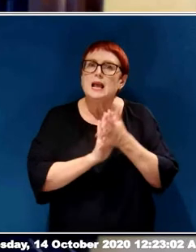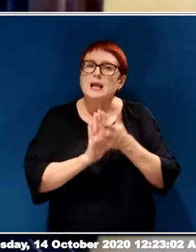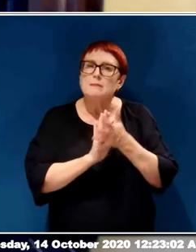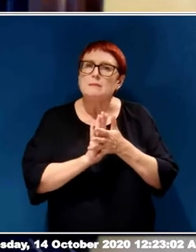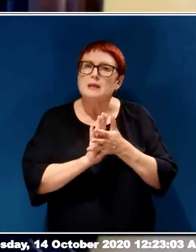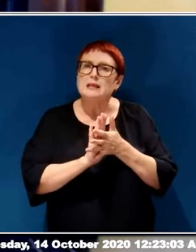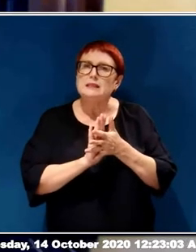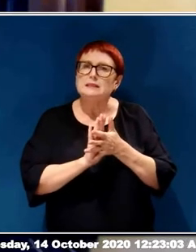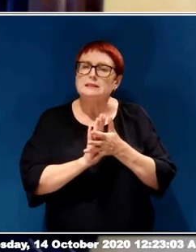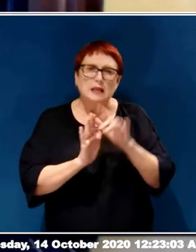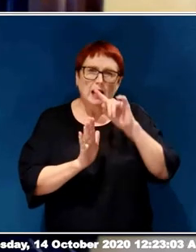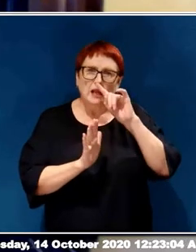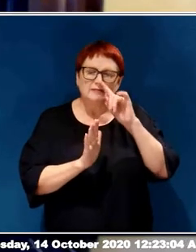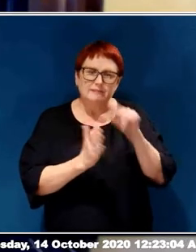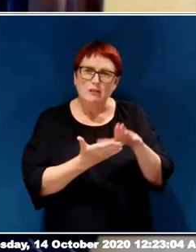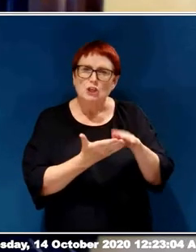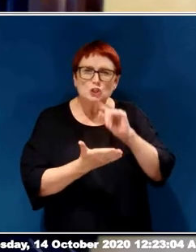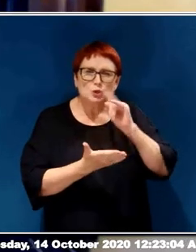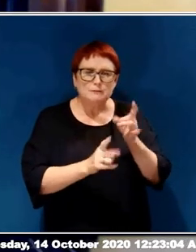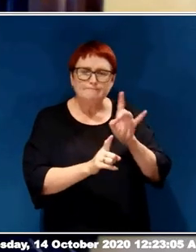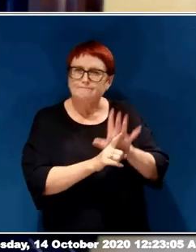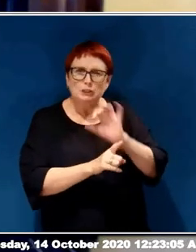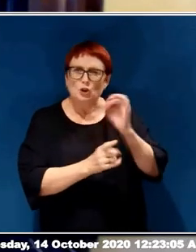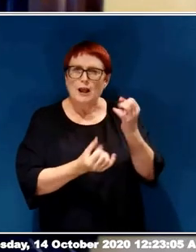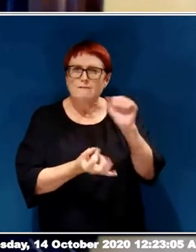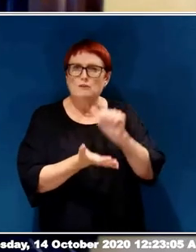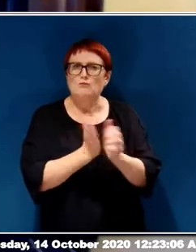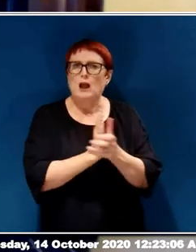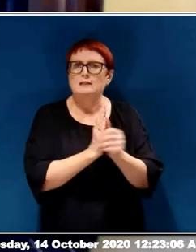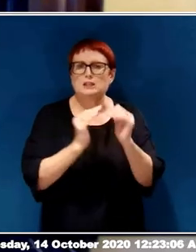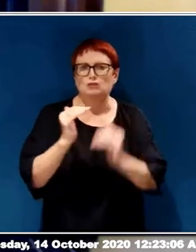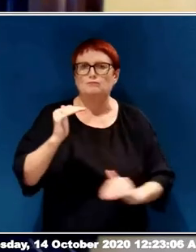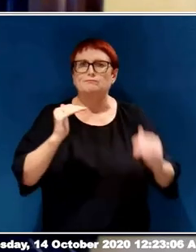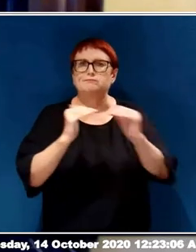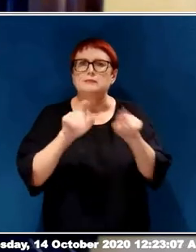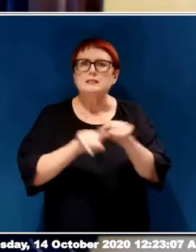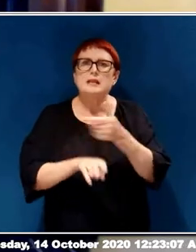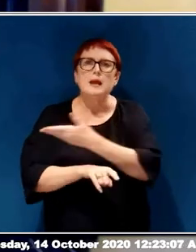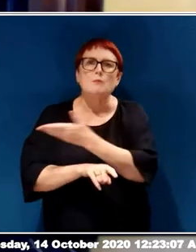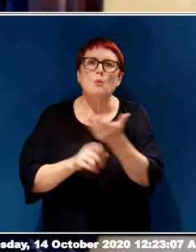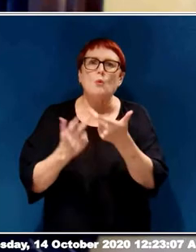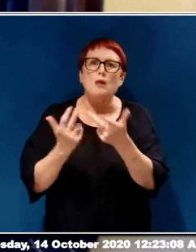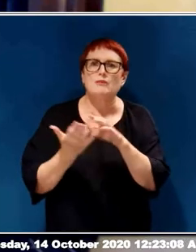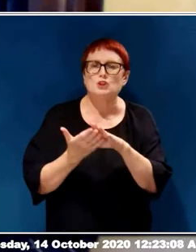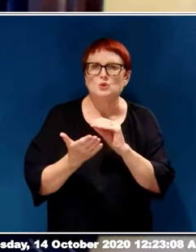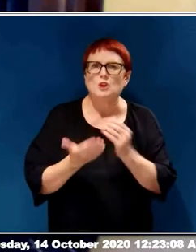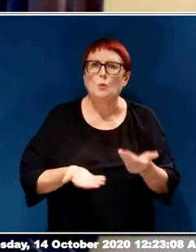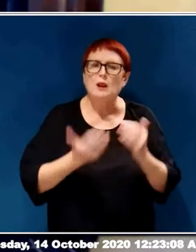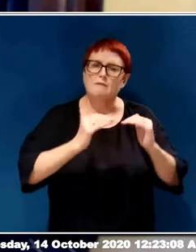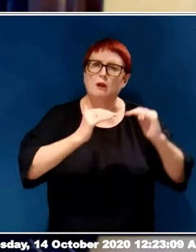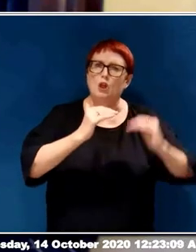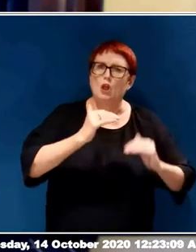I gave in my statement the example of a Year 6 Maths class in which there was a